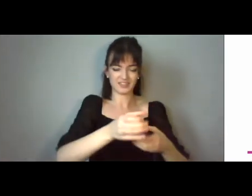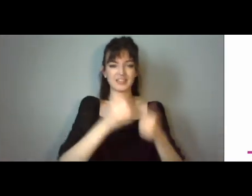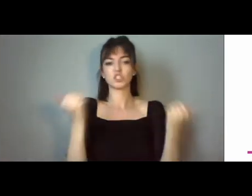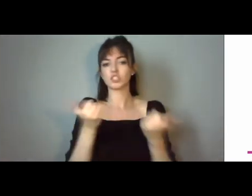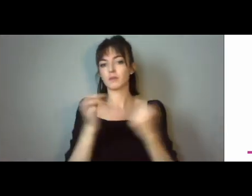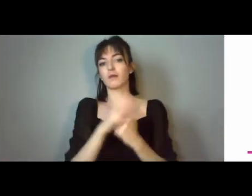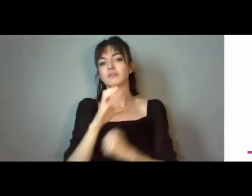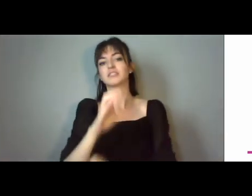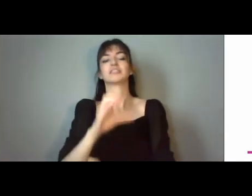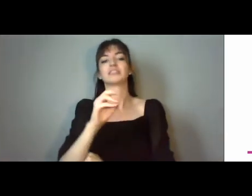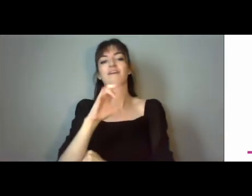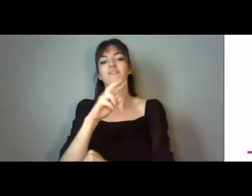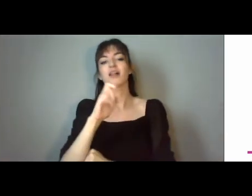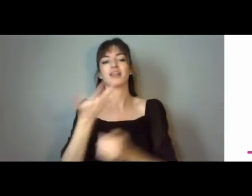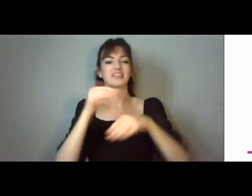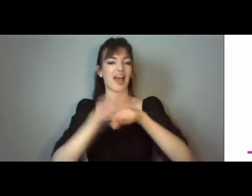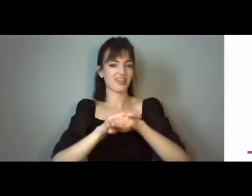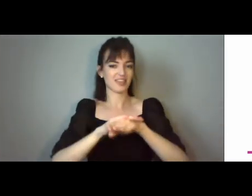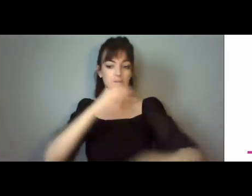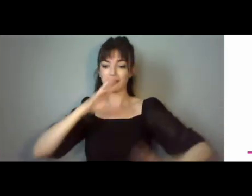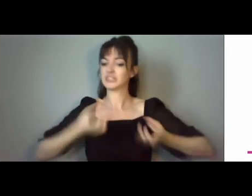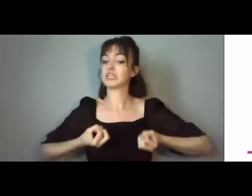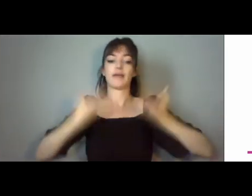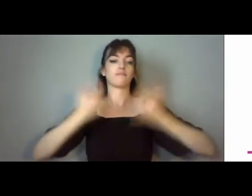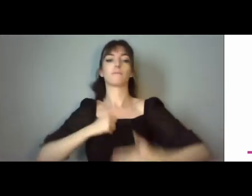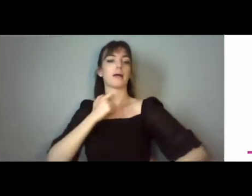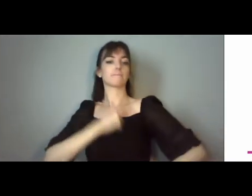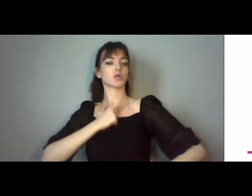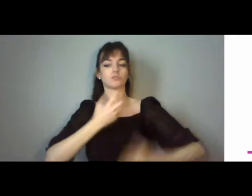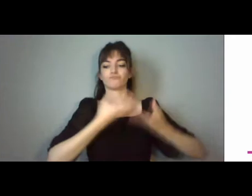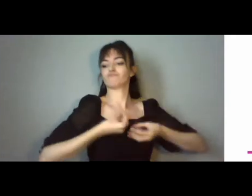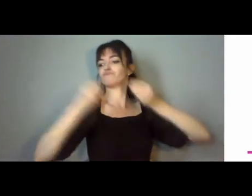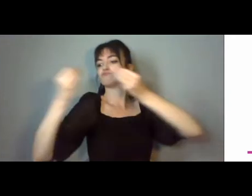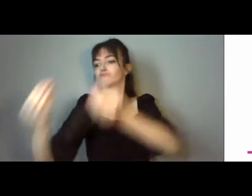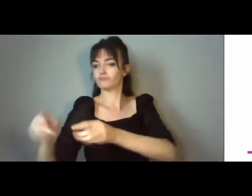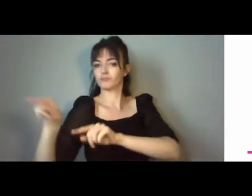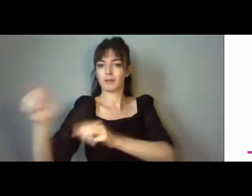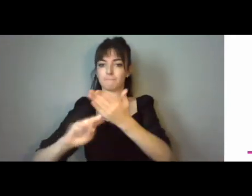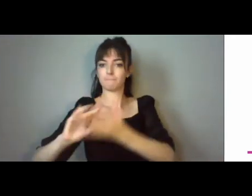of the surrender of the personhood of one person to another. The recognition that